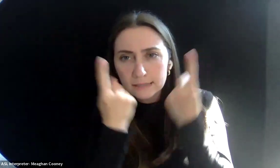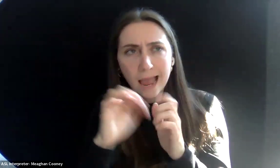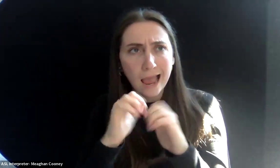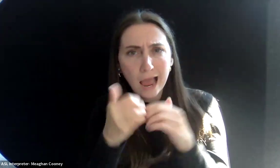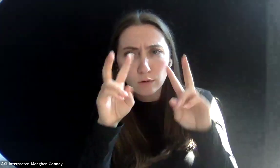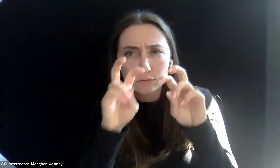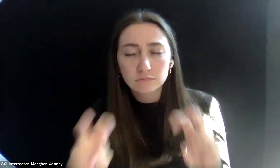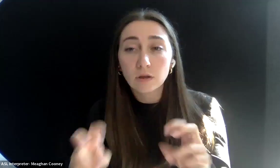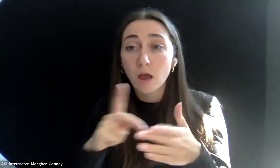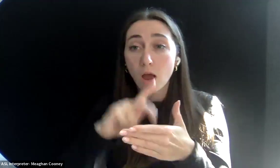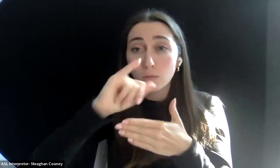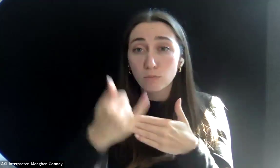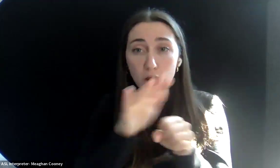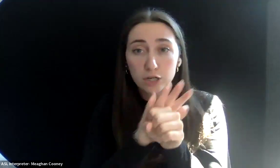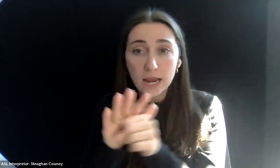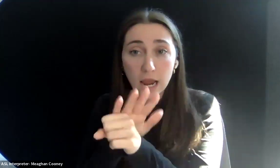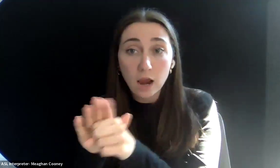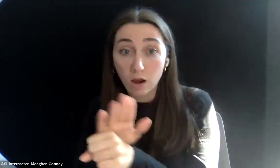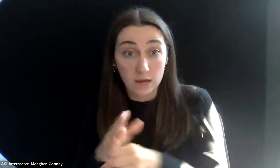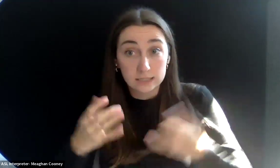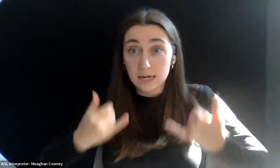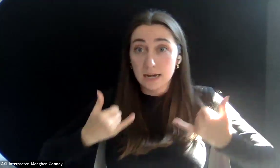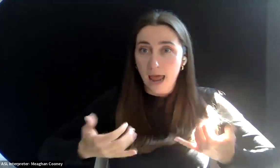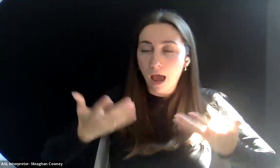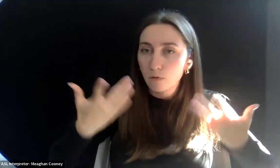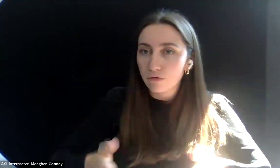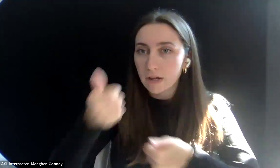Project sites that are currently under existing conditions